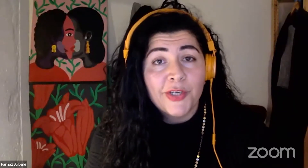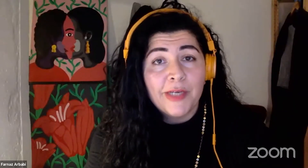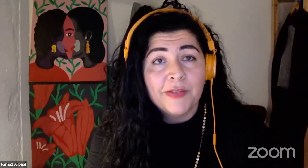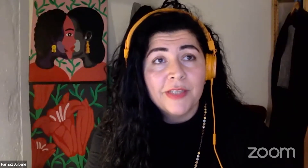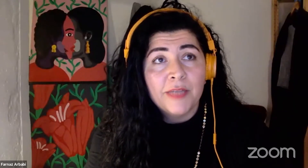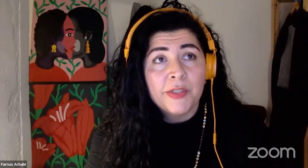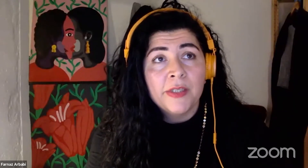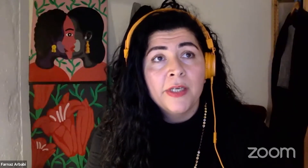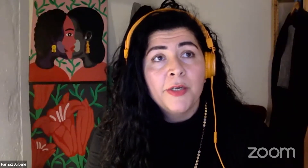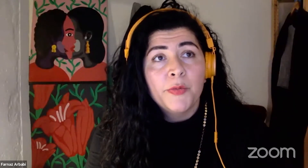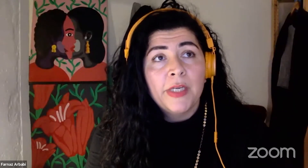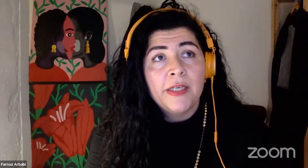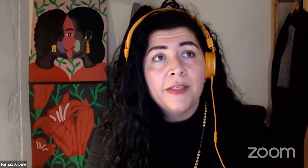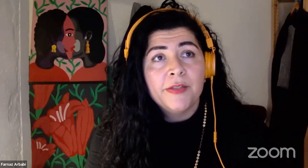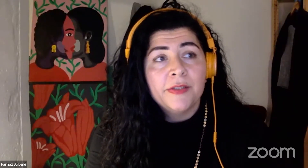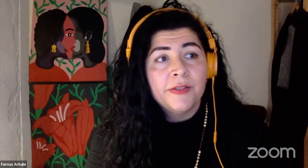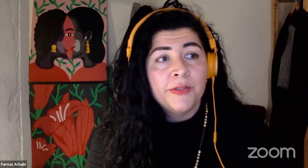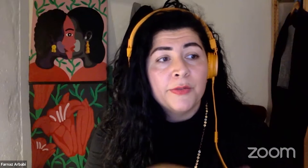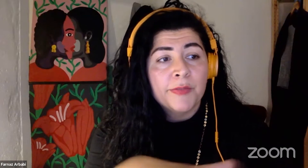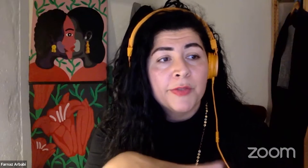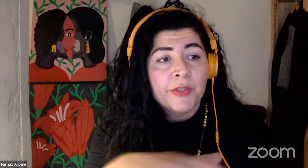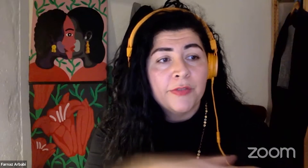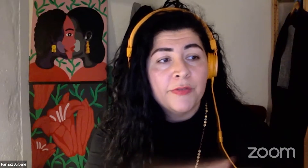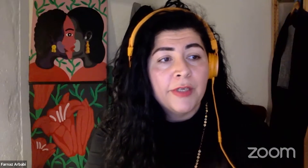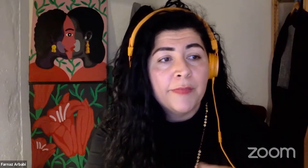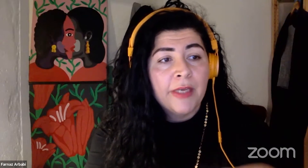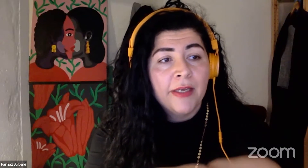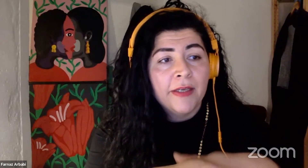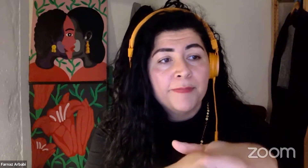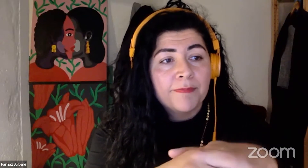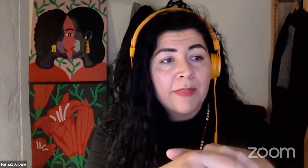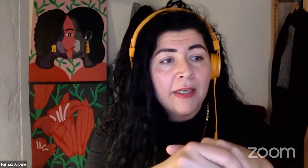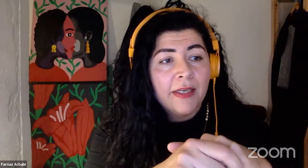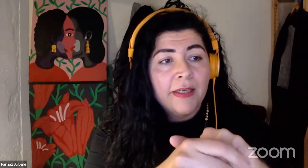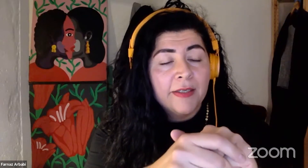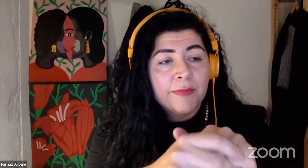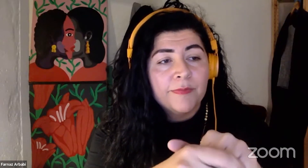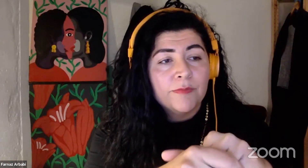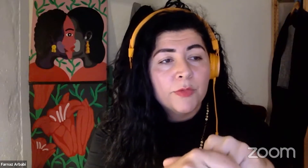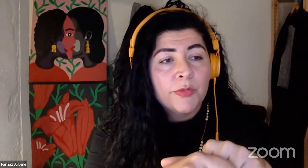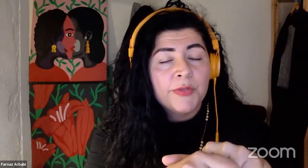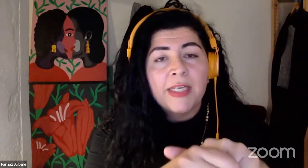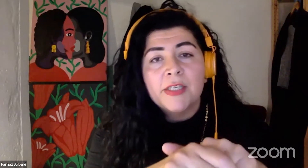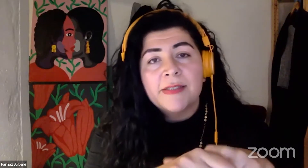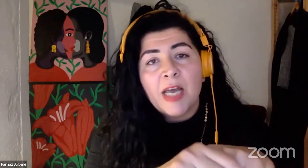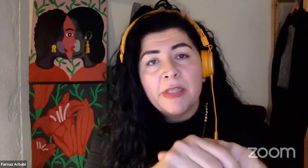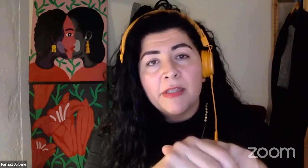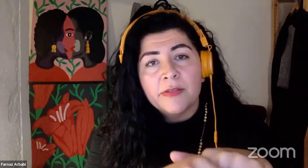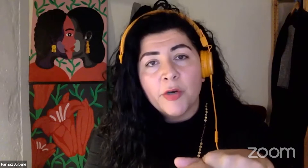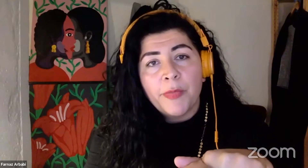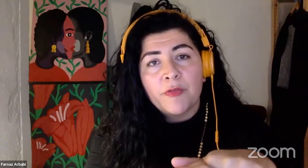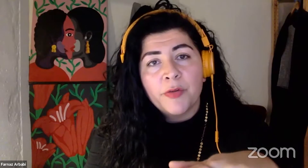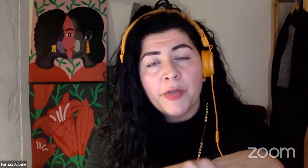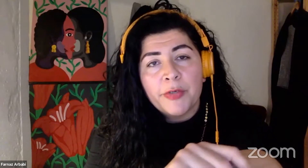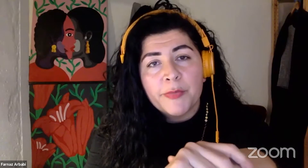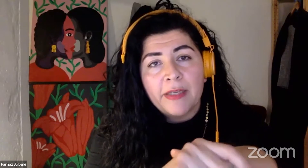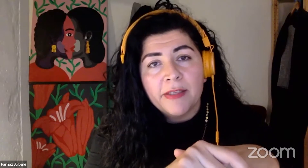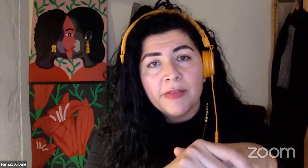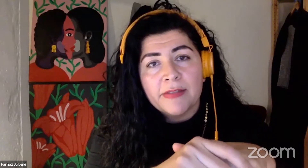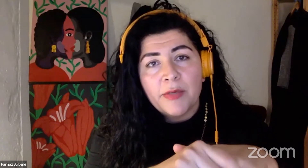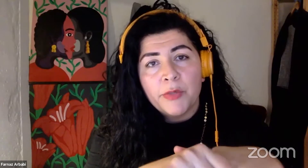about and wedo some sort of, we try to examine the topic from their perspective and see what